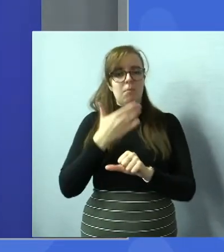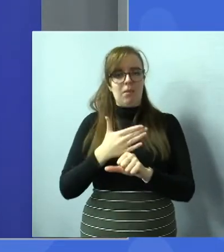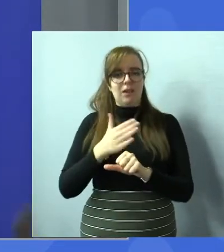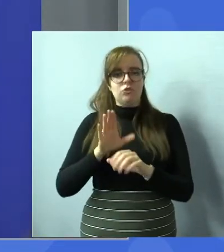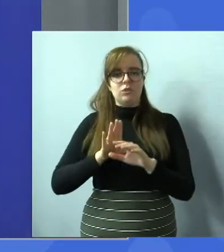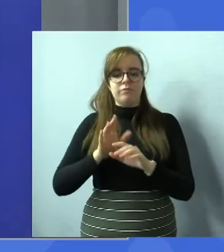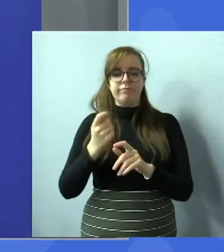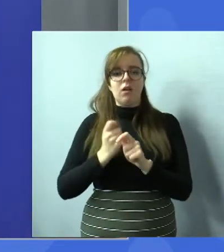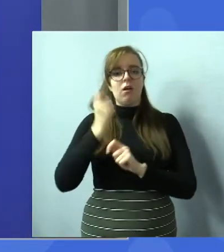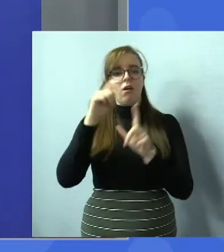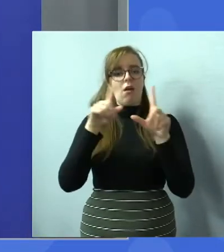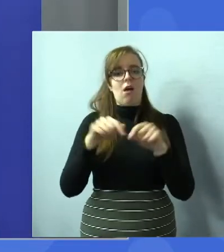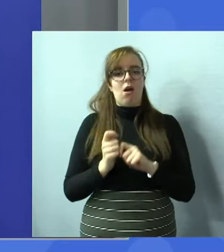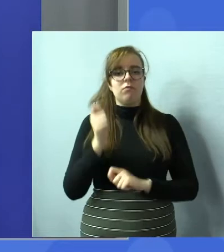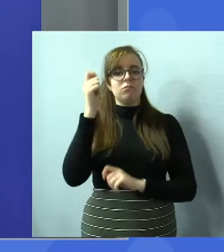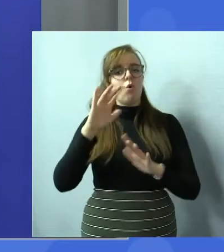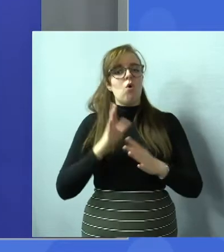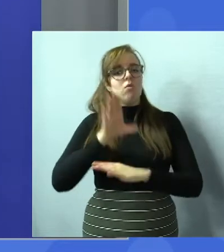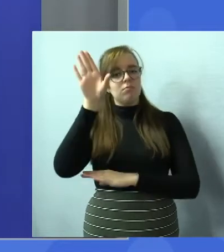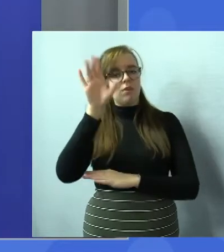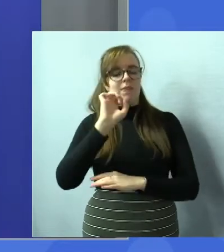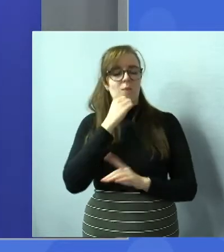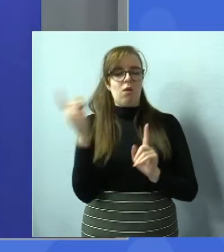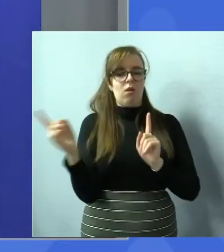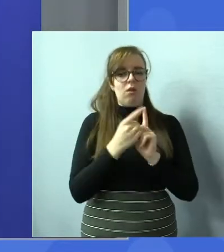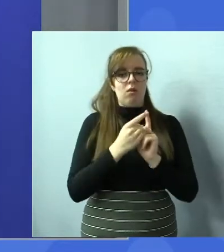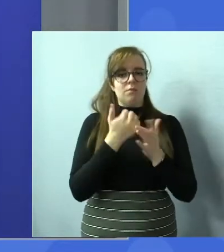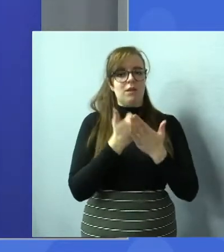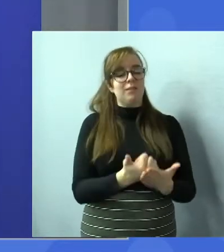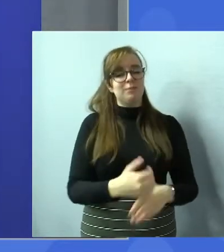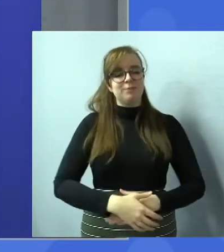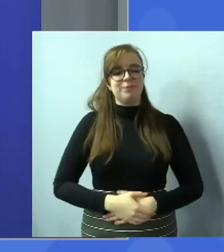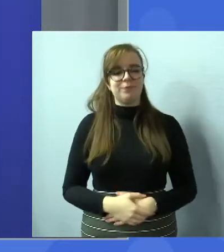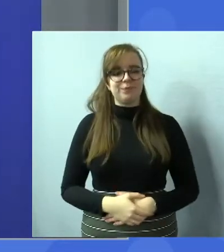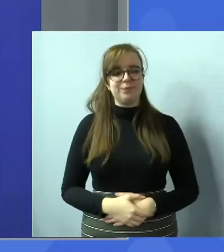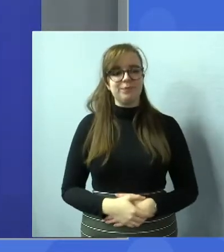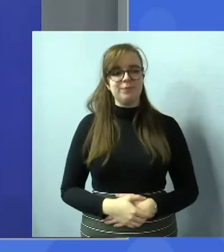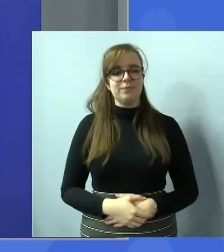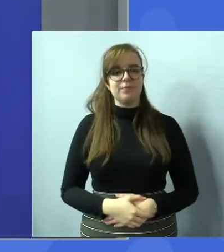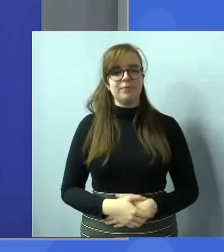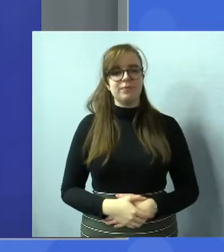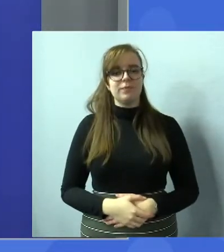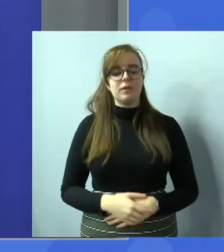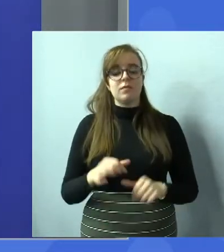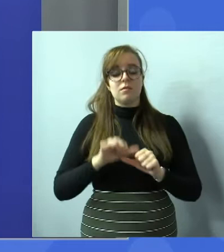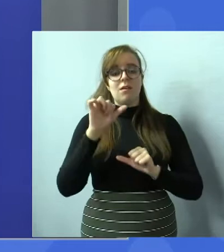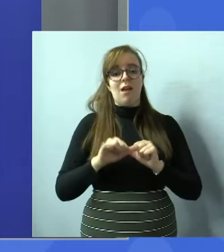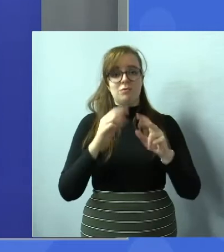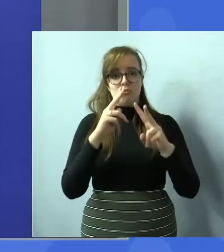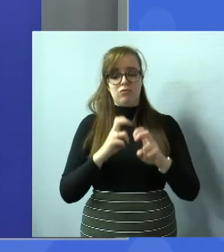a card or raise a hand at your table and they will come over and help you and then after the research we're gonna move on to the first session of